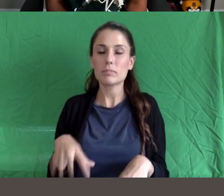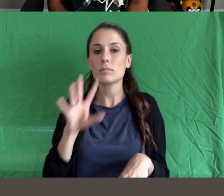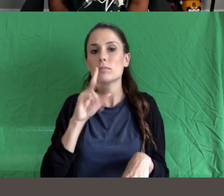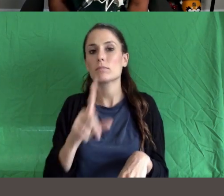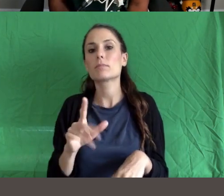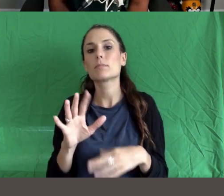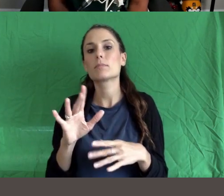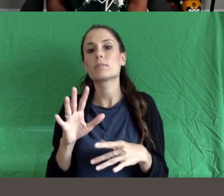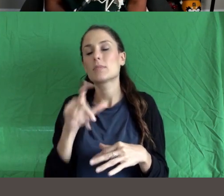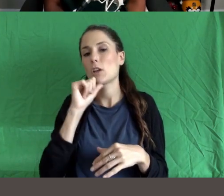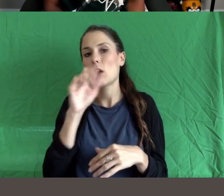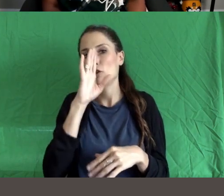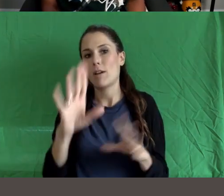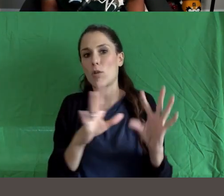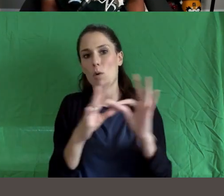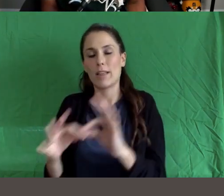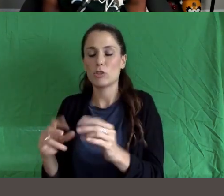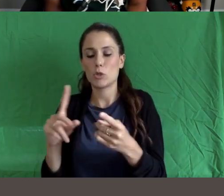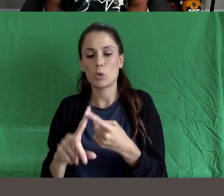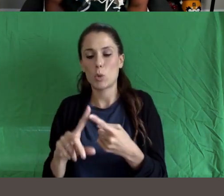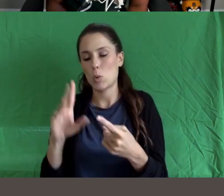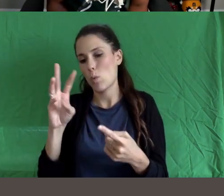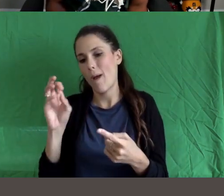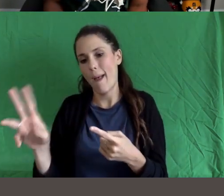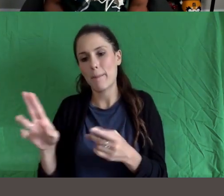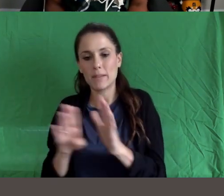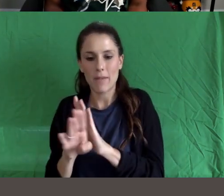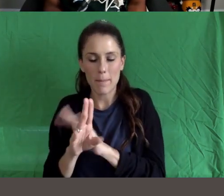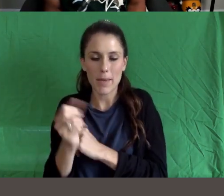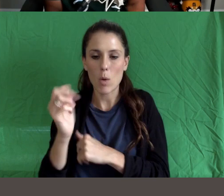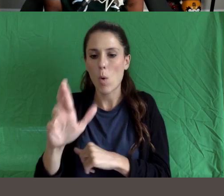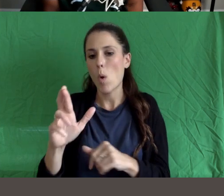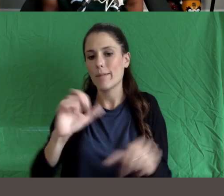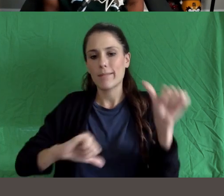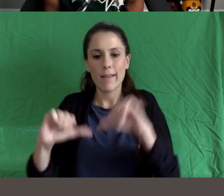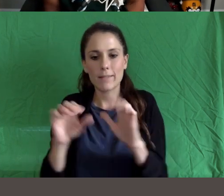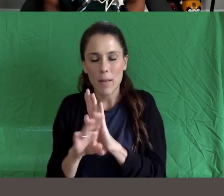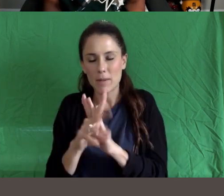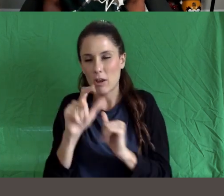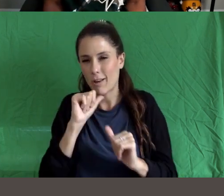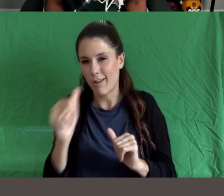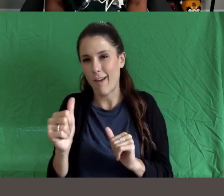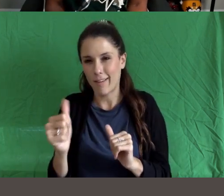direct correlation to maybe web development or scientific development as I would like in this